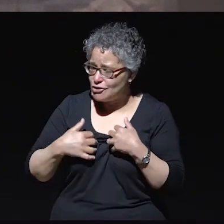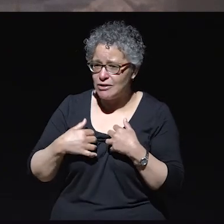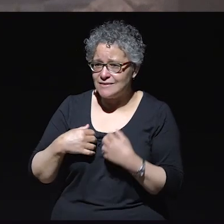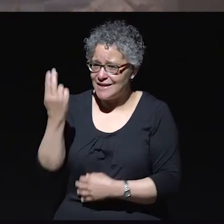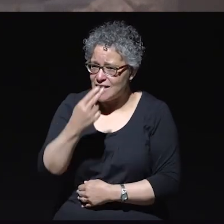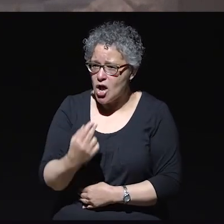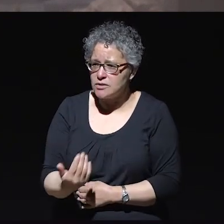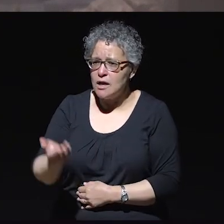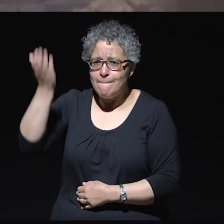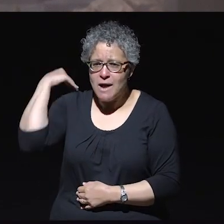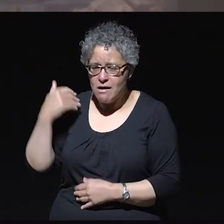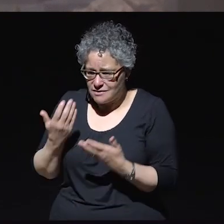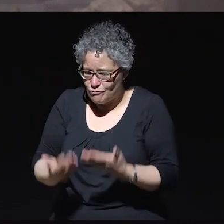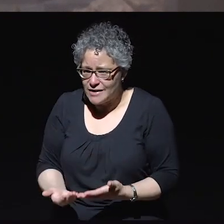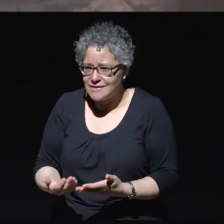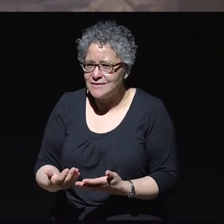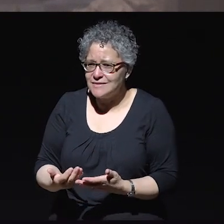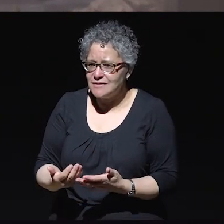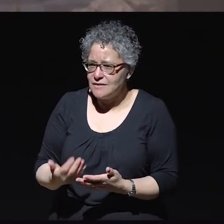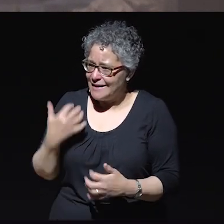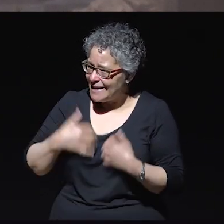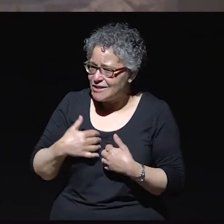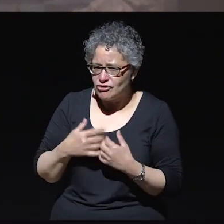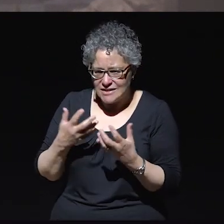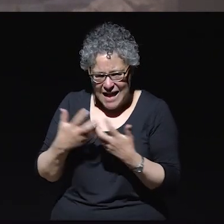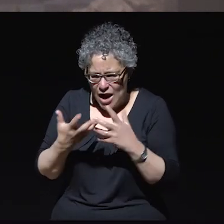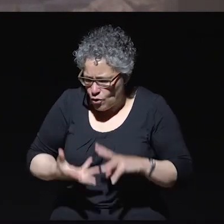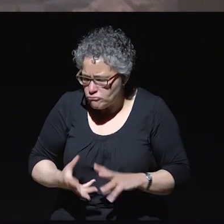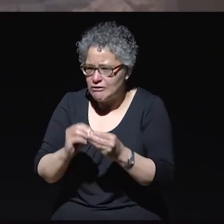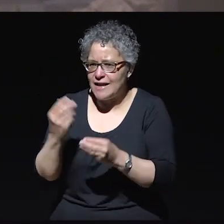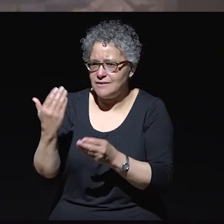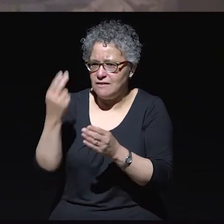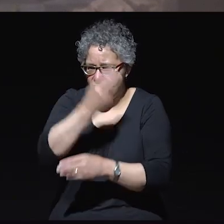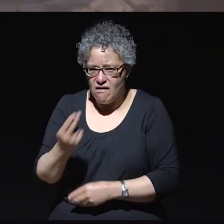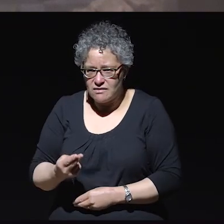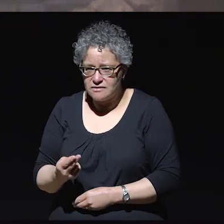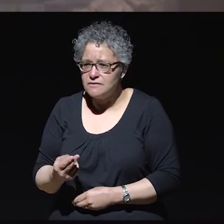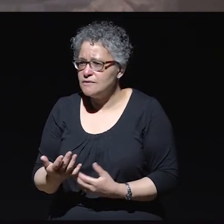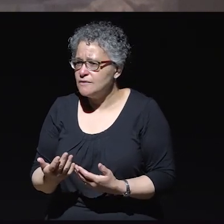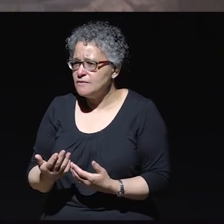and very interested in the materiality of the creation of works of art, not just getting a laugh out of poking fun